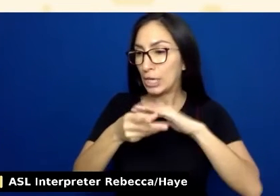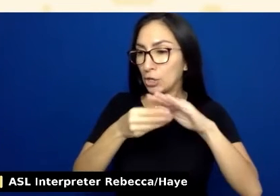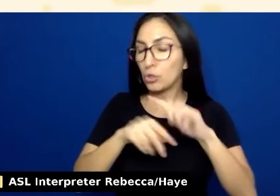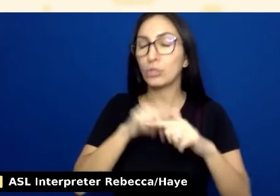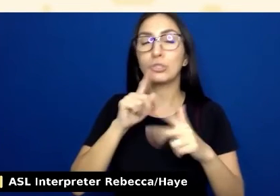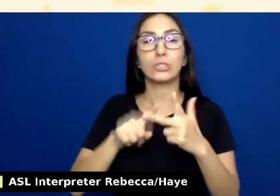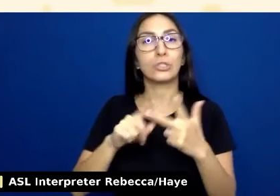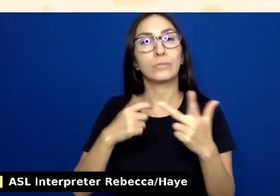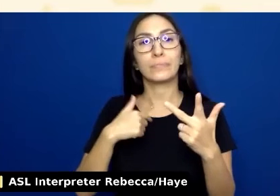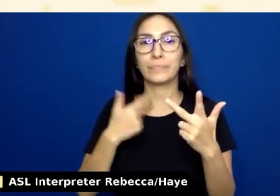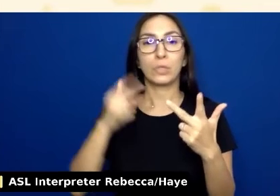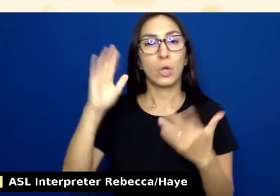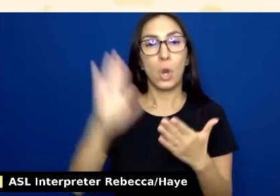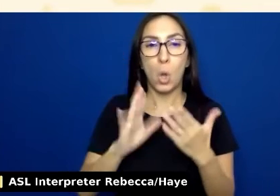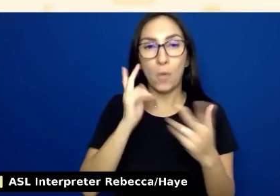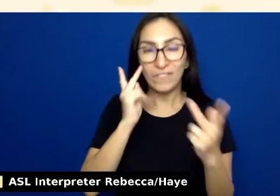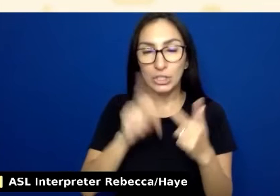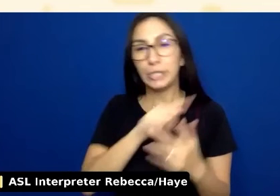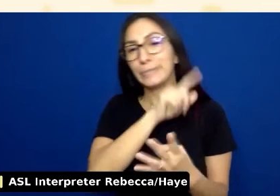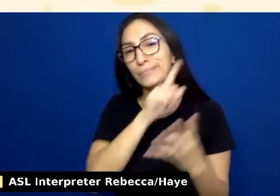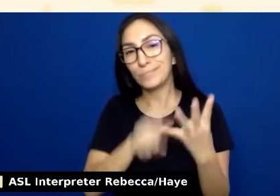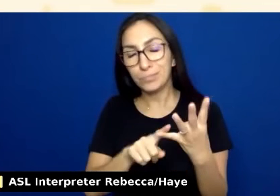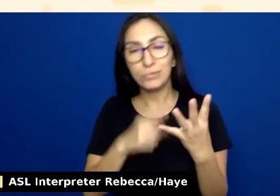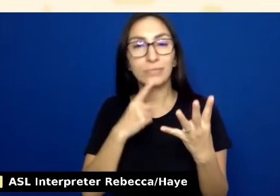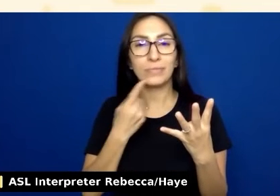and even users who are using voice input.